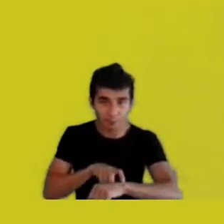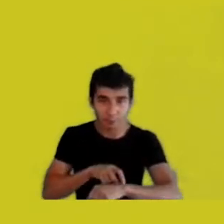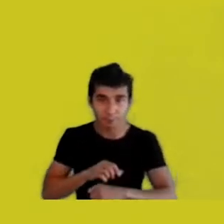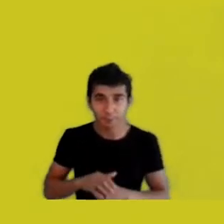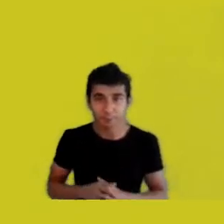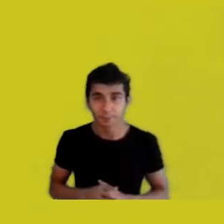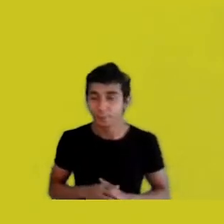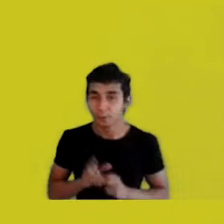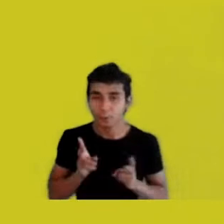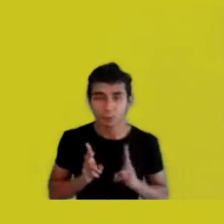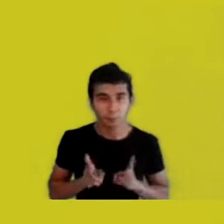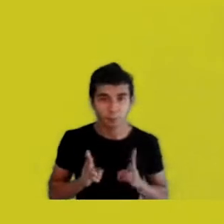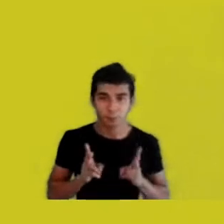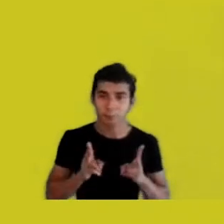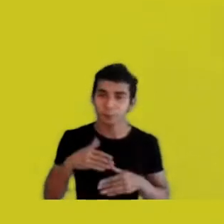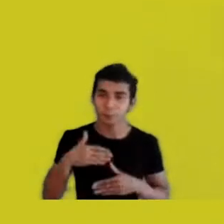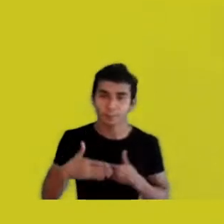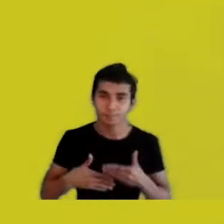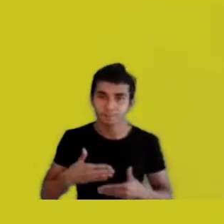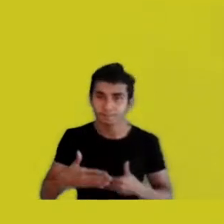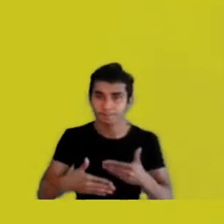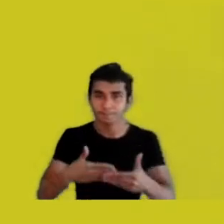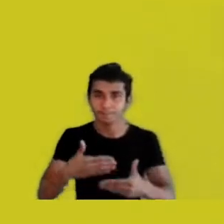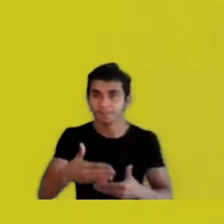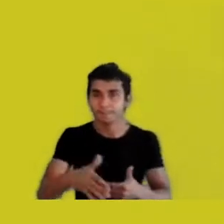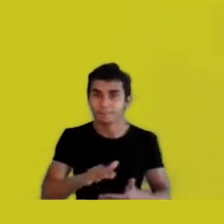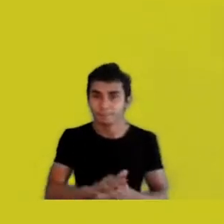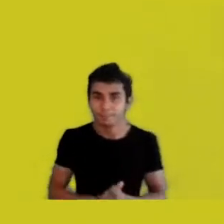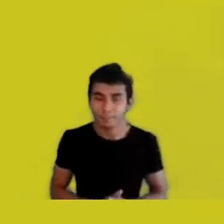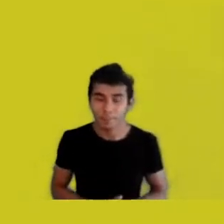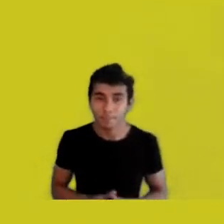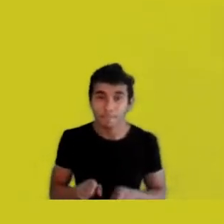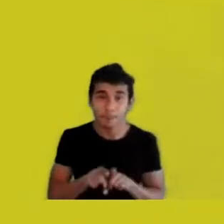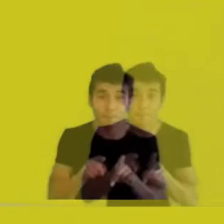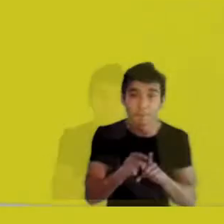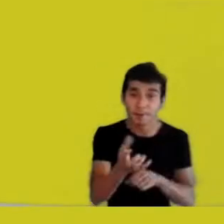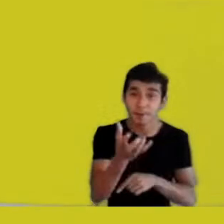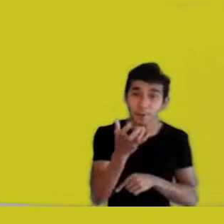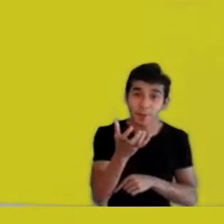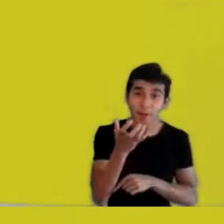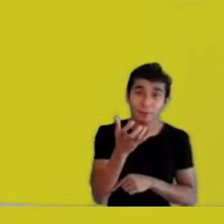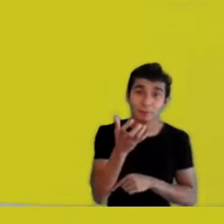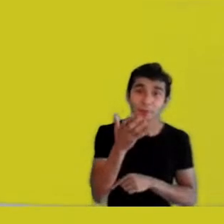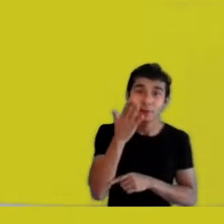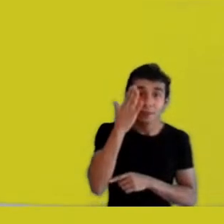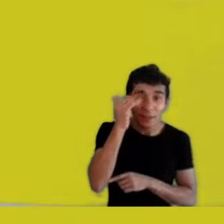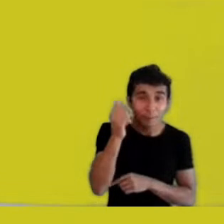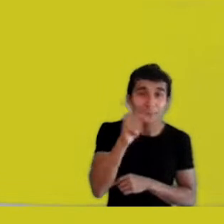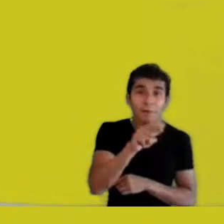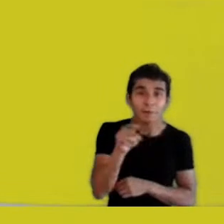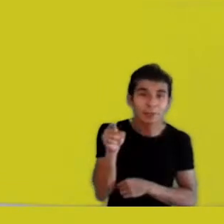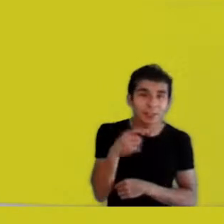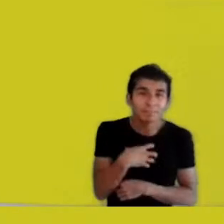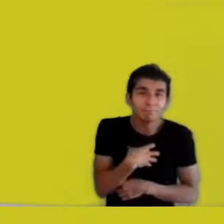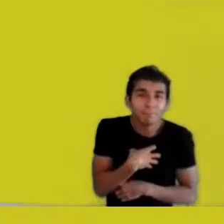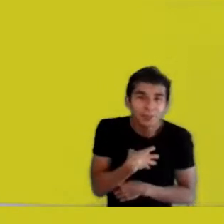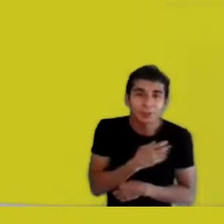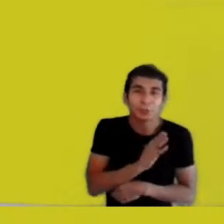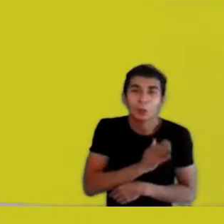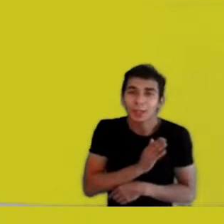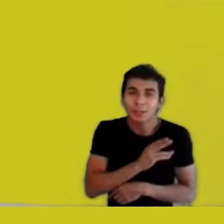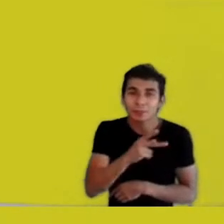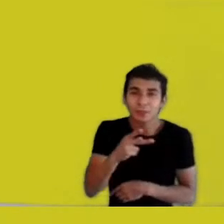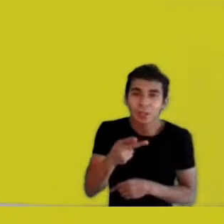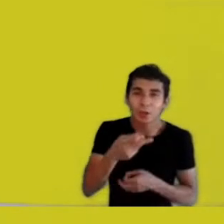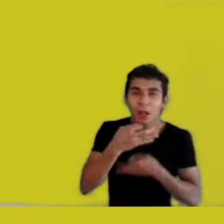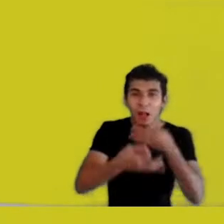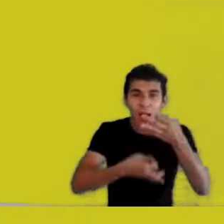I want to hear people’s hearts, too, and hear Pedro,